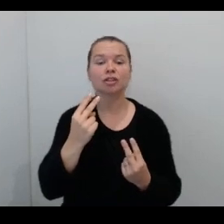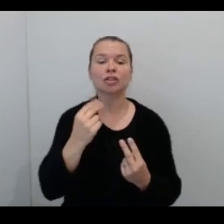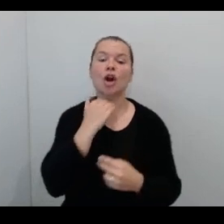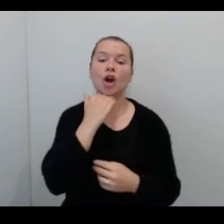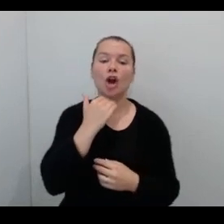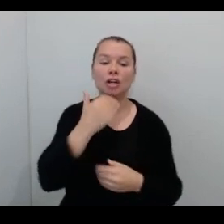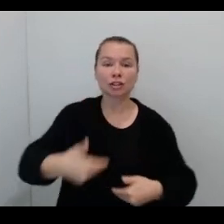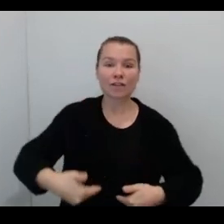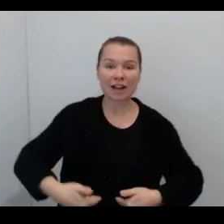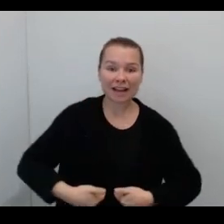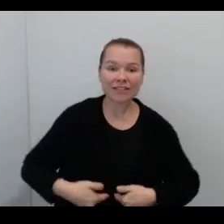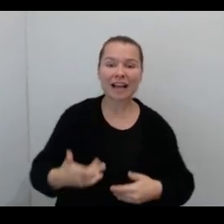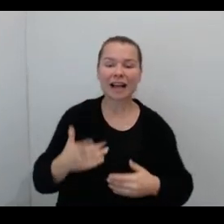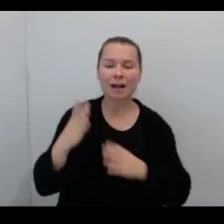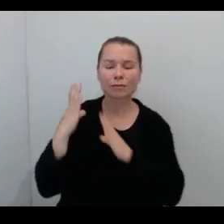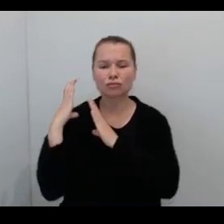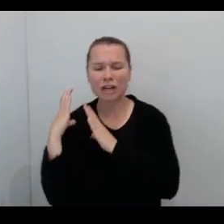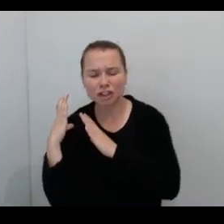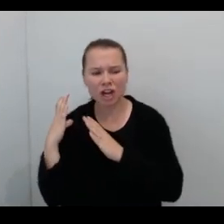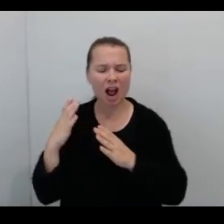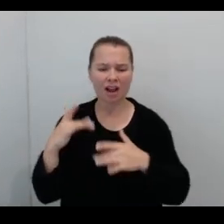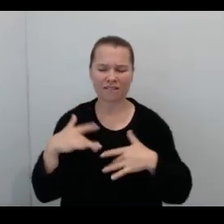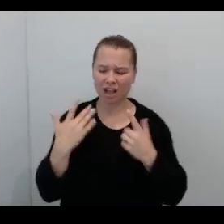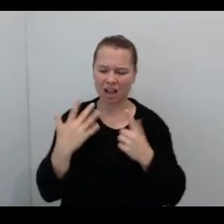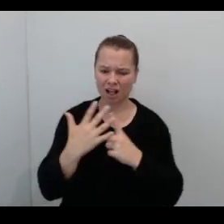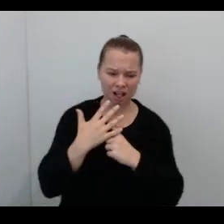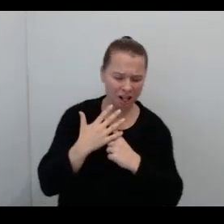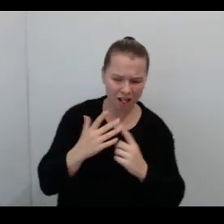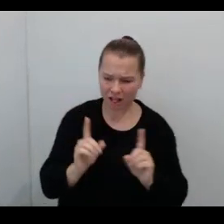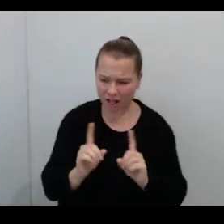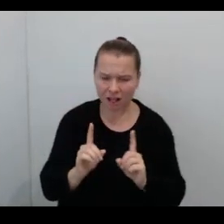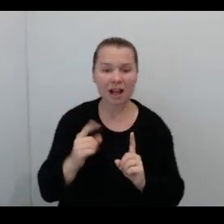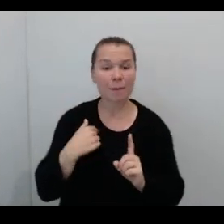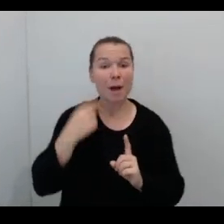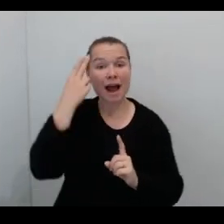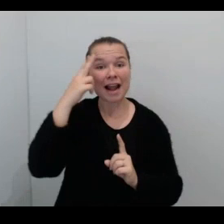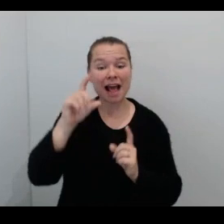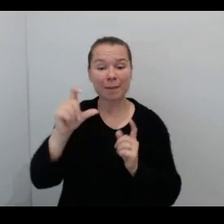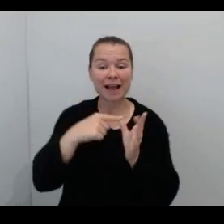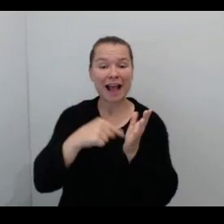My name is Katherine. I'm in the community legal education team.